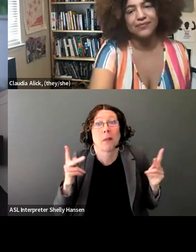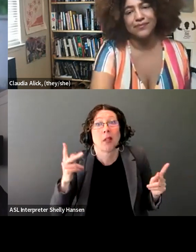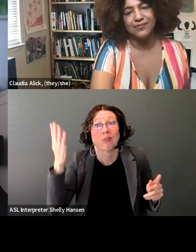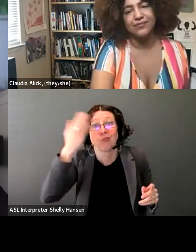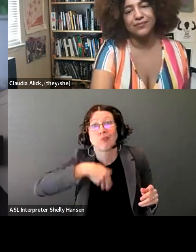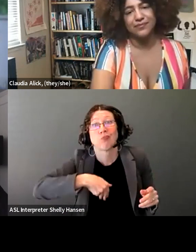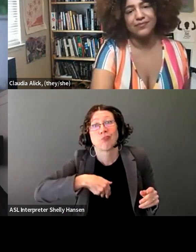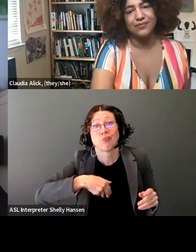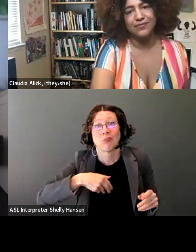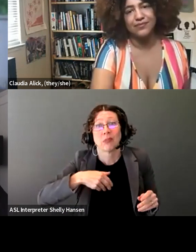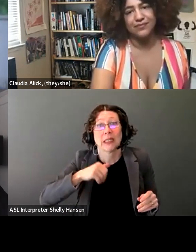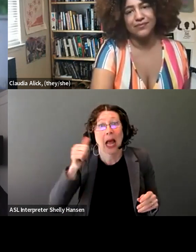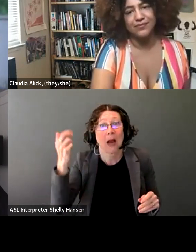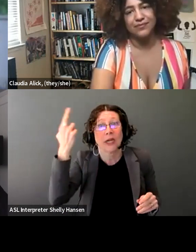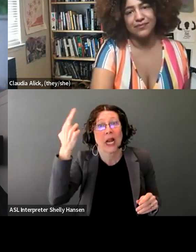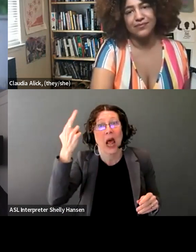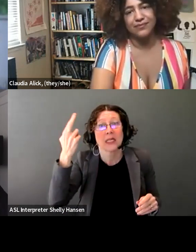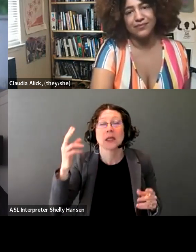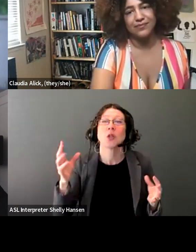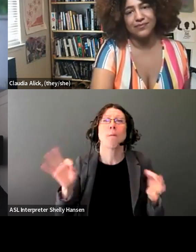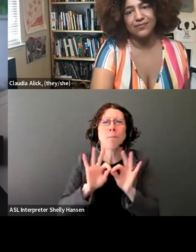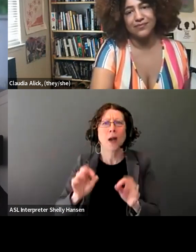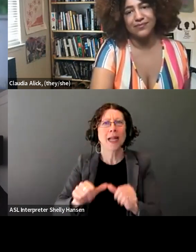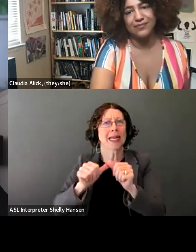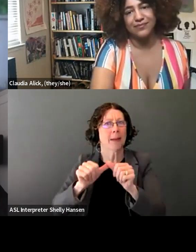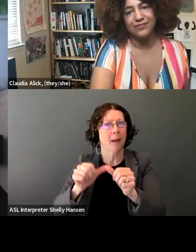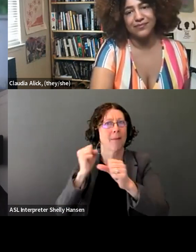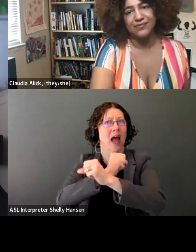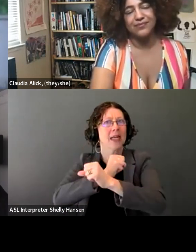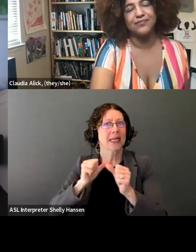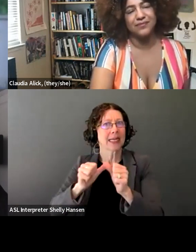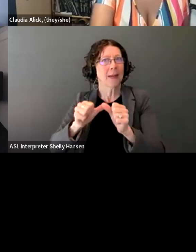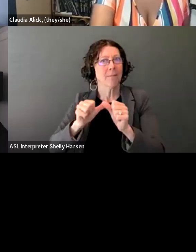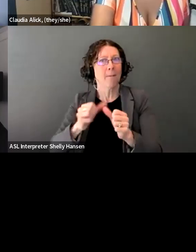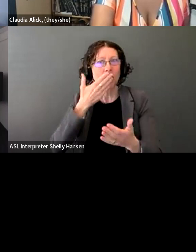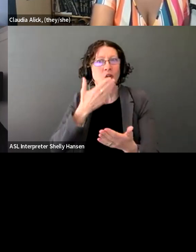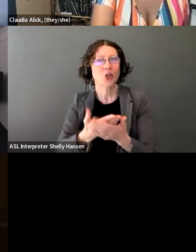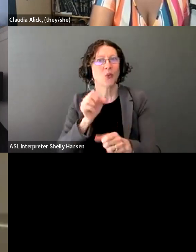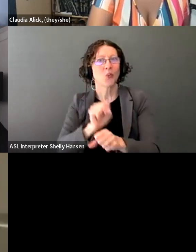So keep up the fight, keep up the good work.